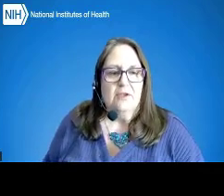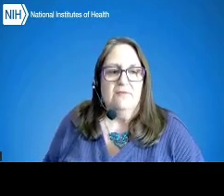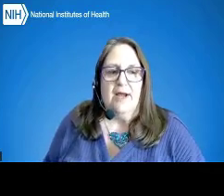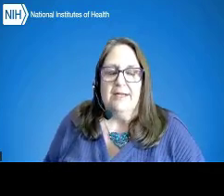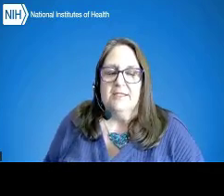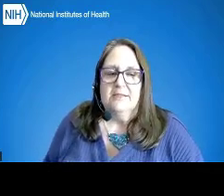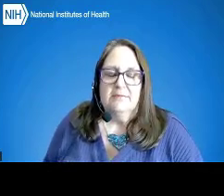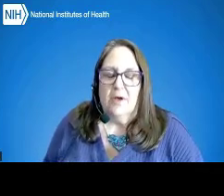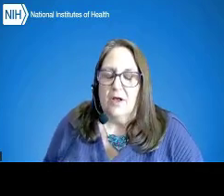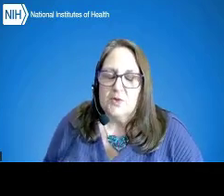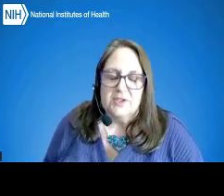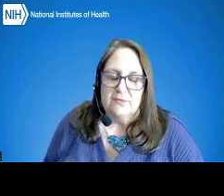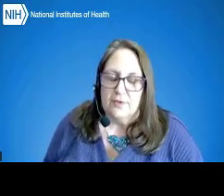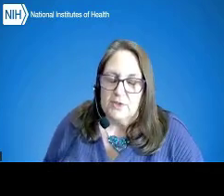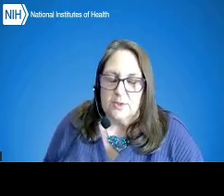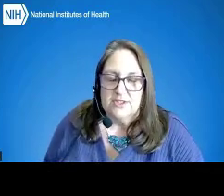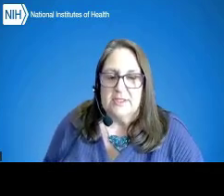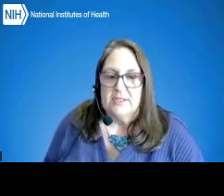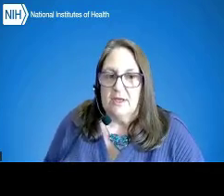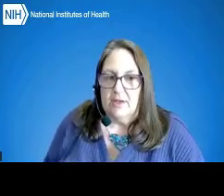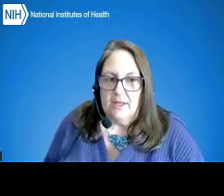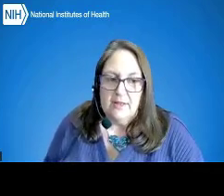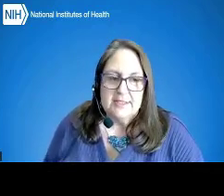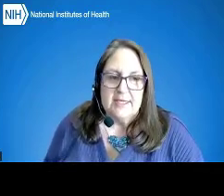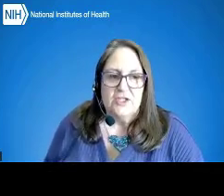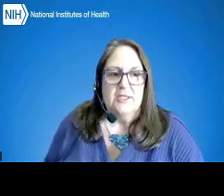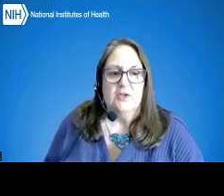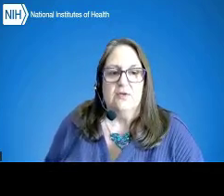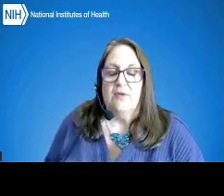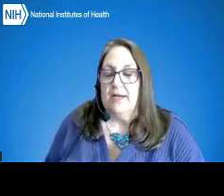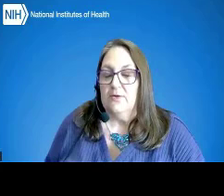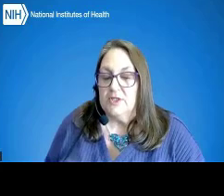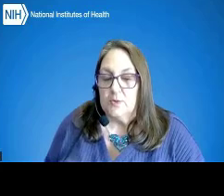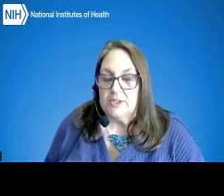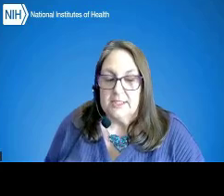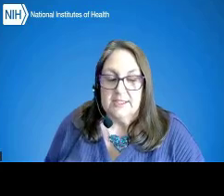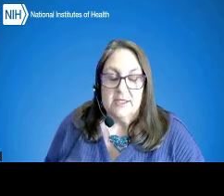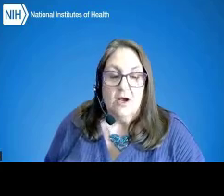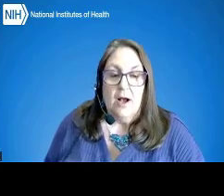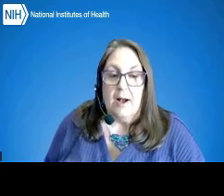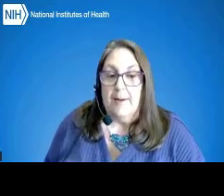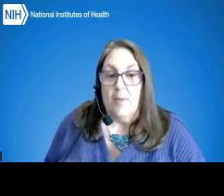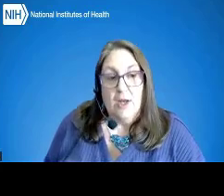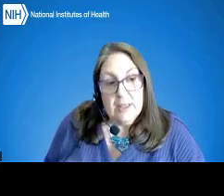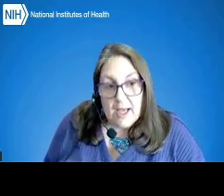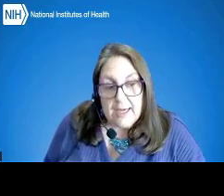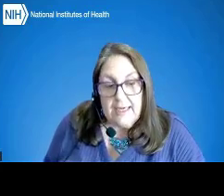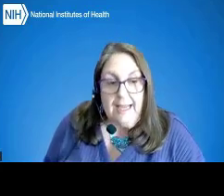You'll find all sorts of resources. In these sessions, you'll find resources online,